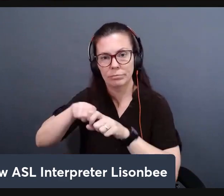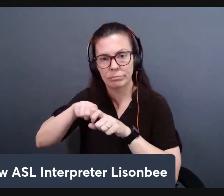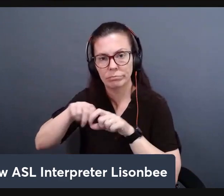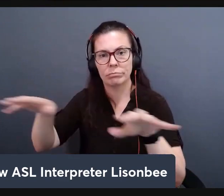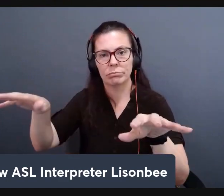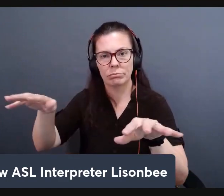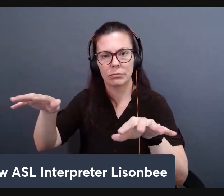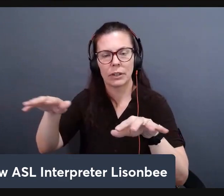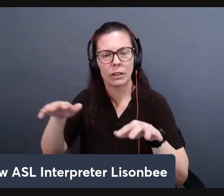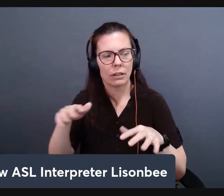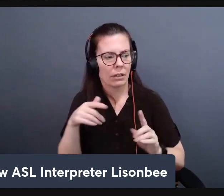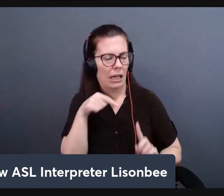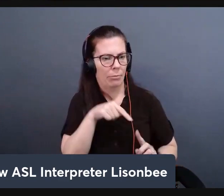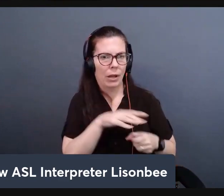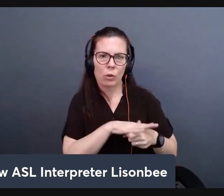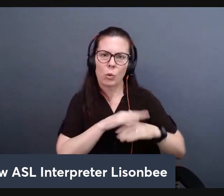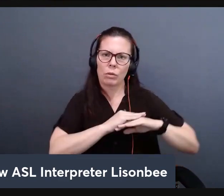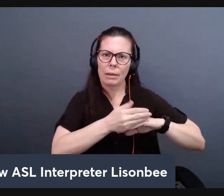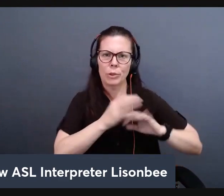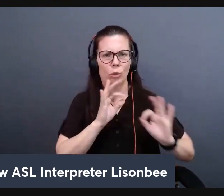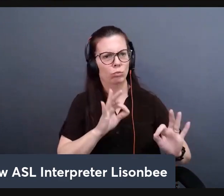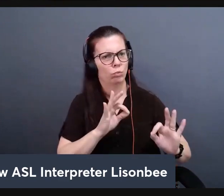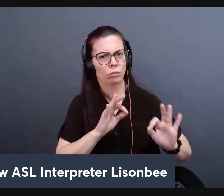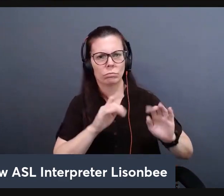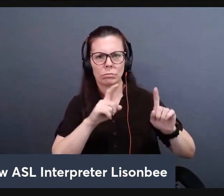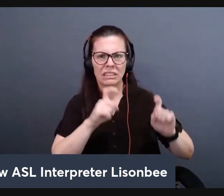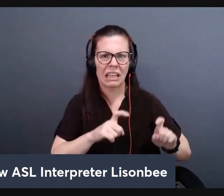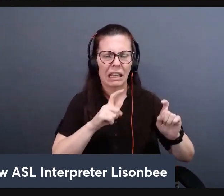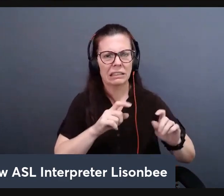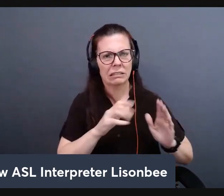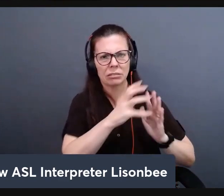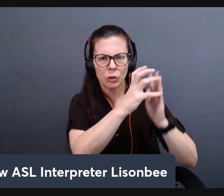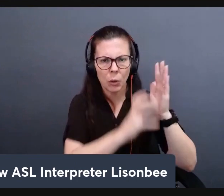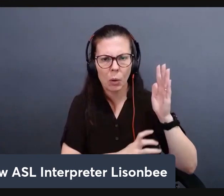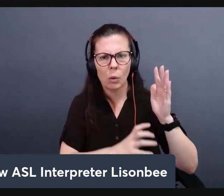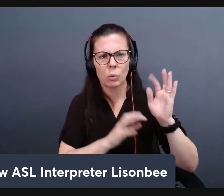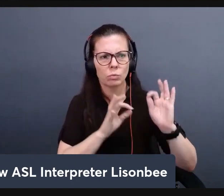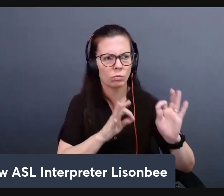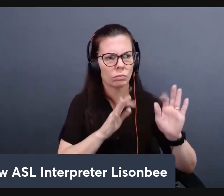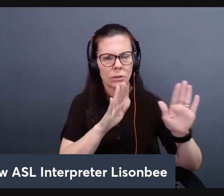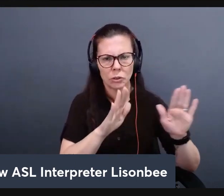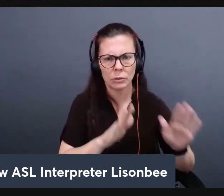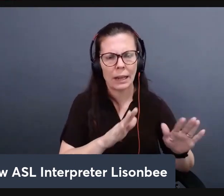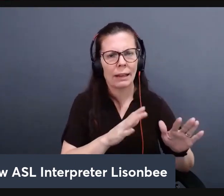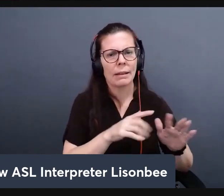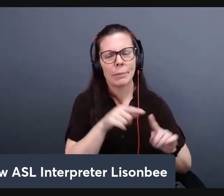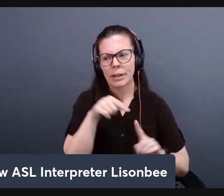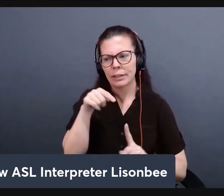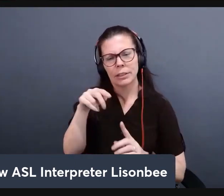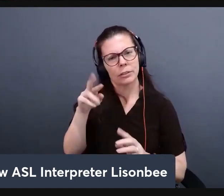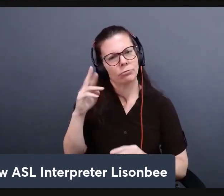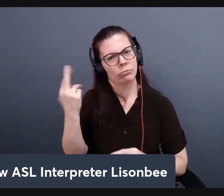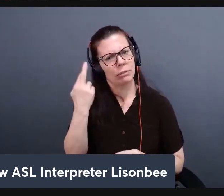Because I have my local laptop and everything worked great when I coded it on my laptop, but then I realized there's a difference